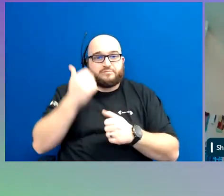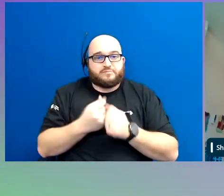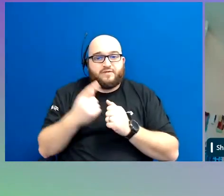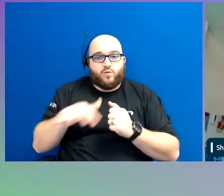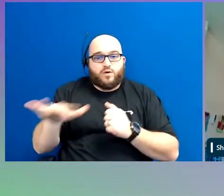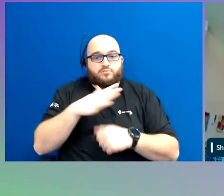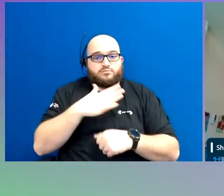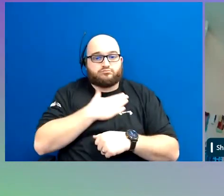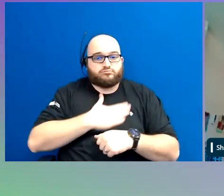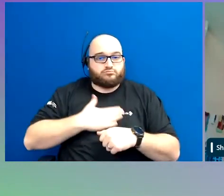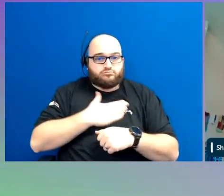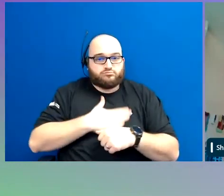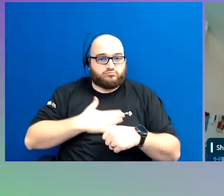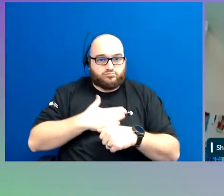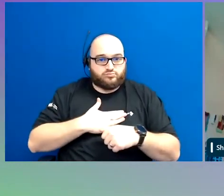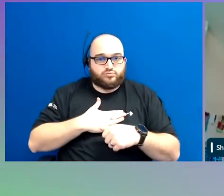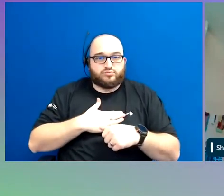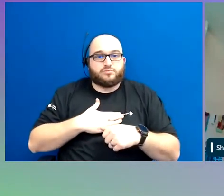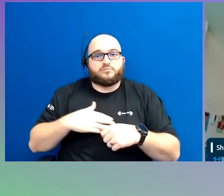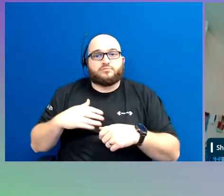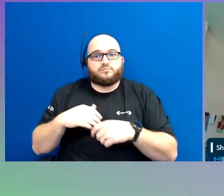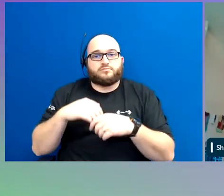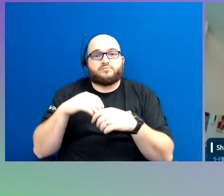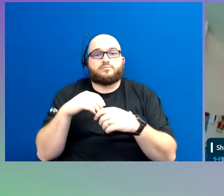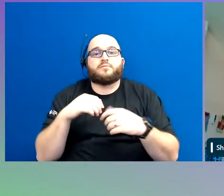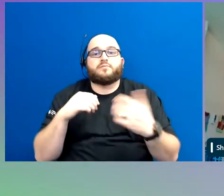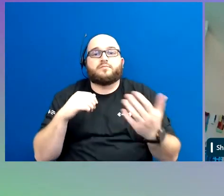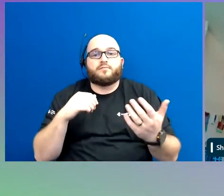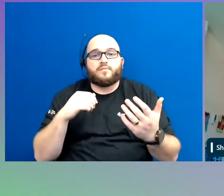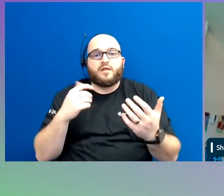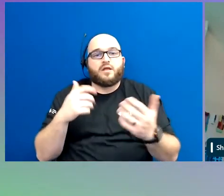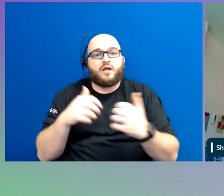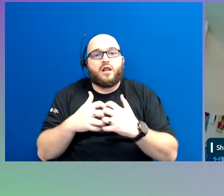got a lot of, uh, engagement in